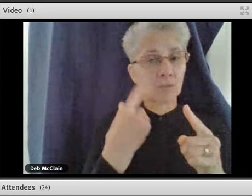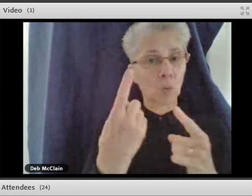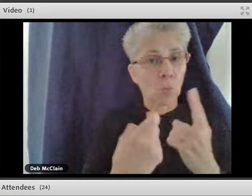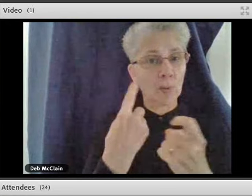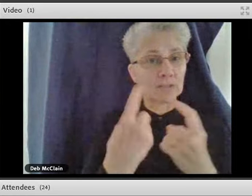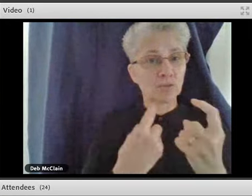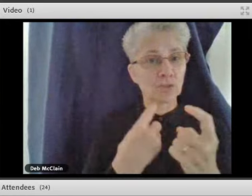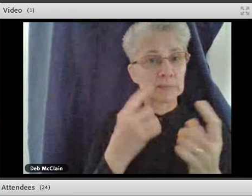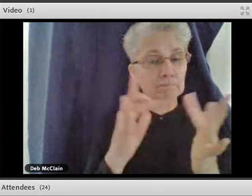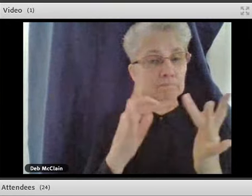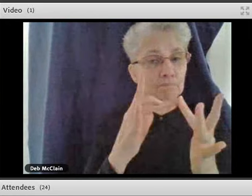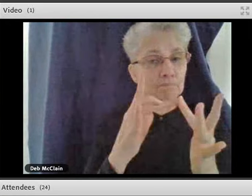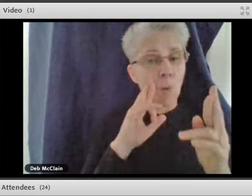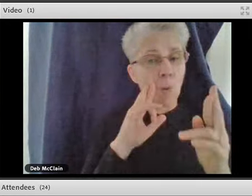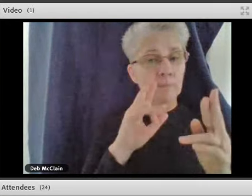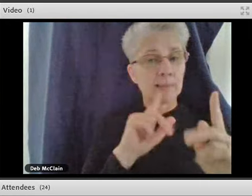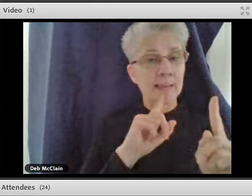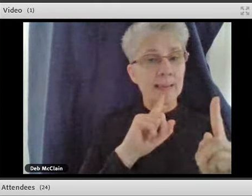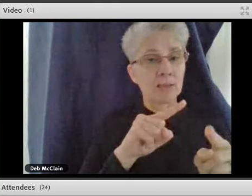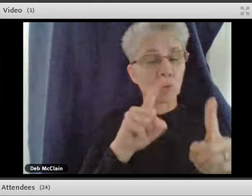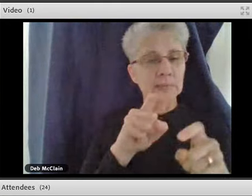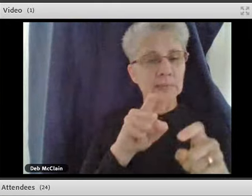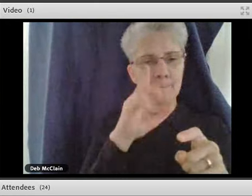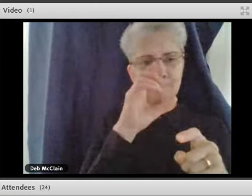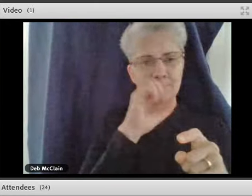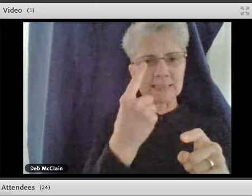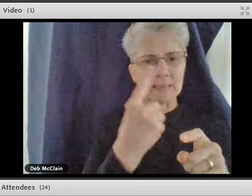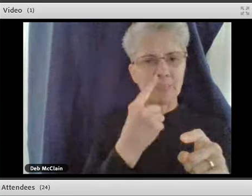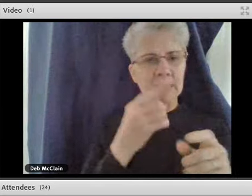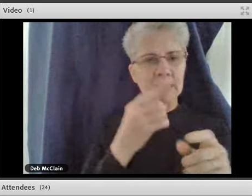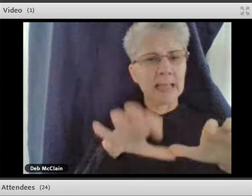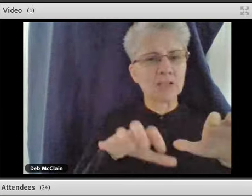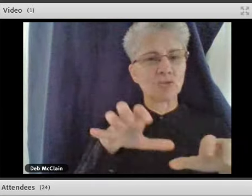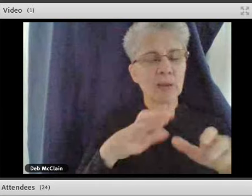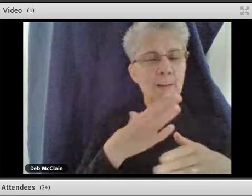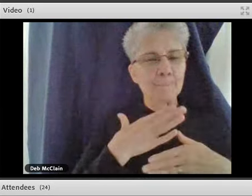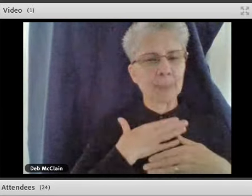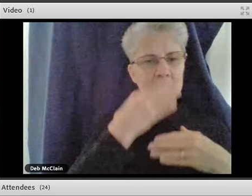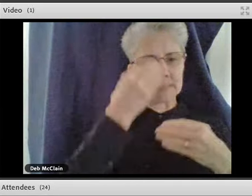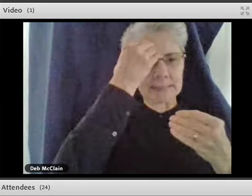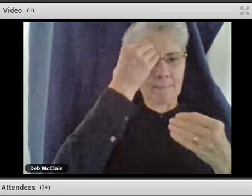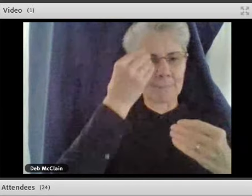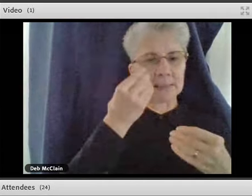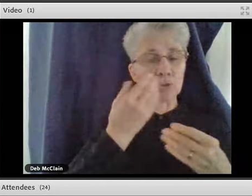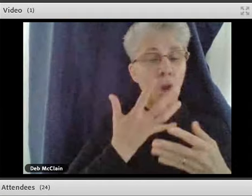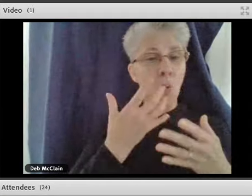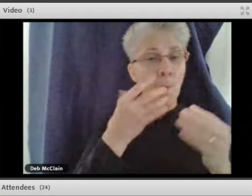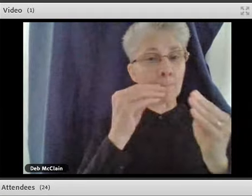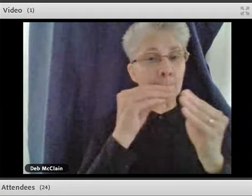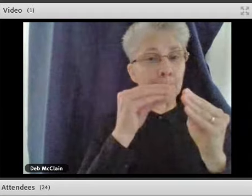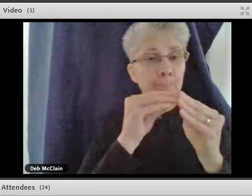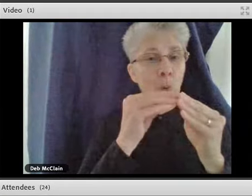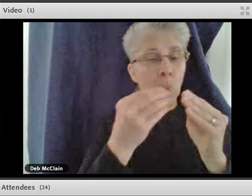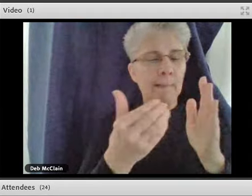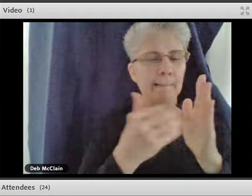That's all I have. We're -- I'm sorry -- 15 minutes over. But do you have any questions? Hopefully, I answered your questions. I didn't miss something in the chat.